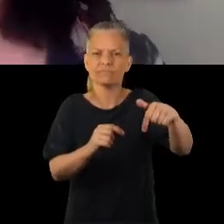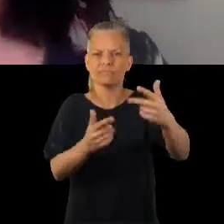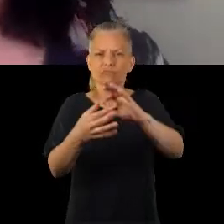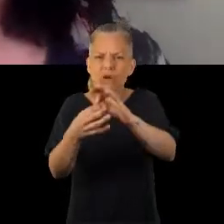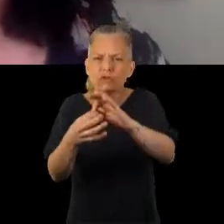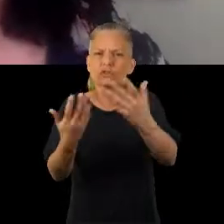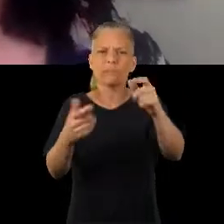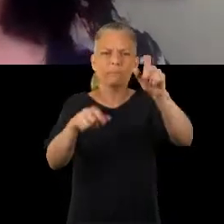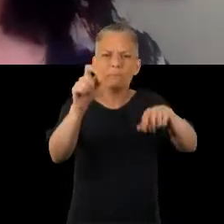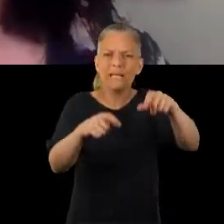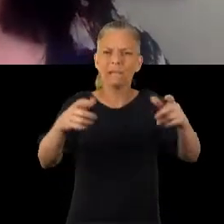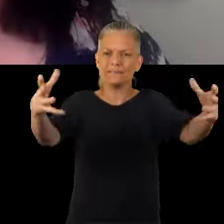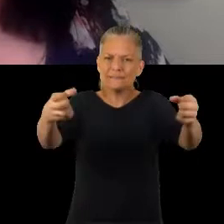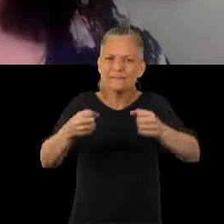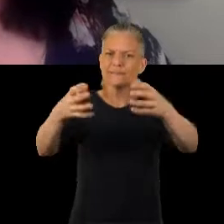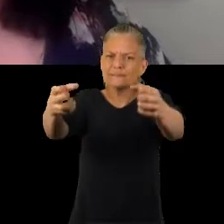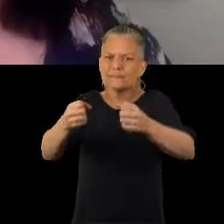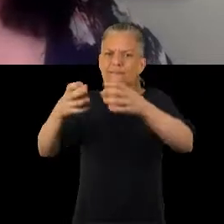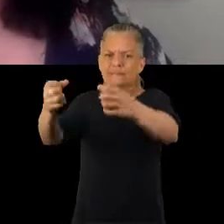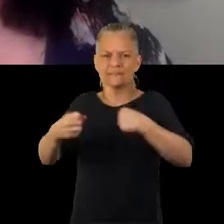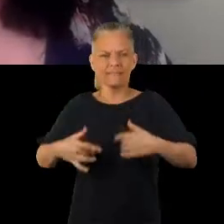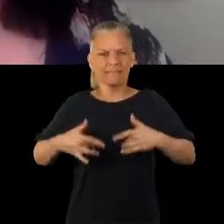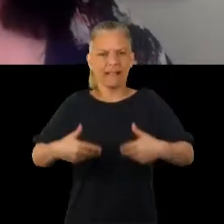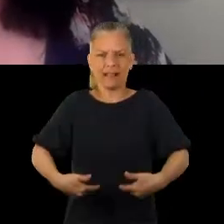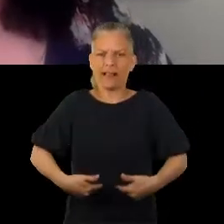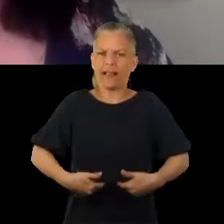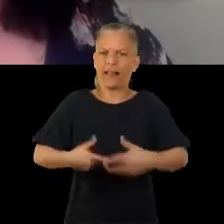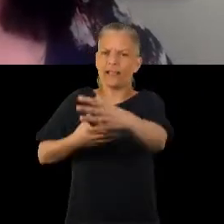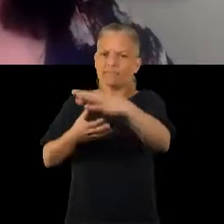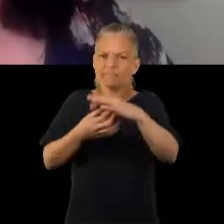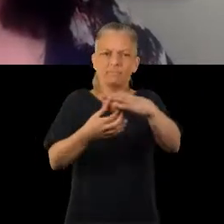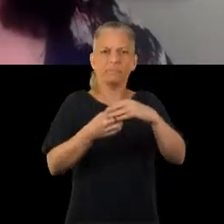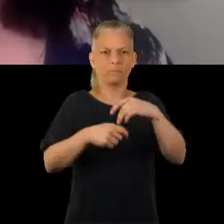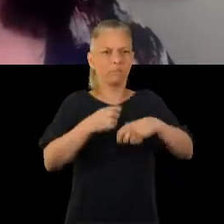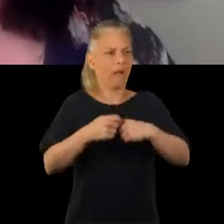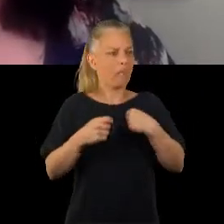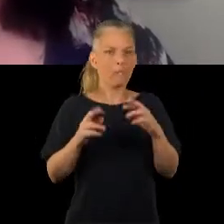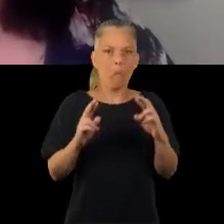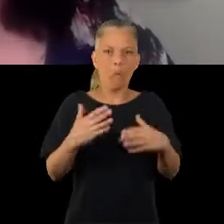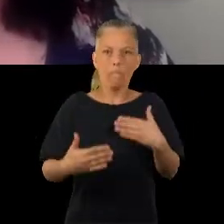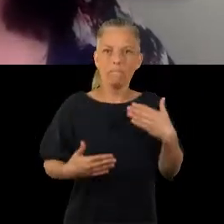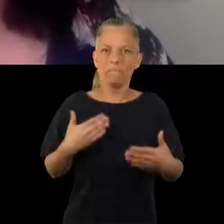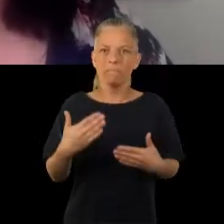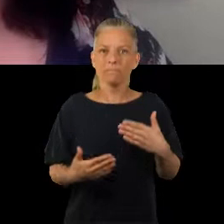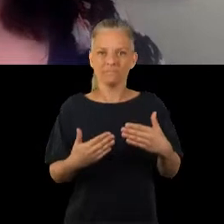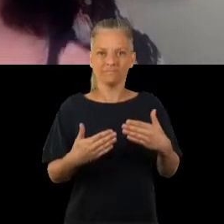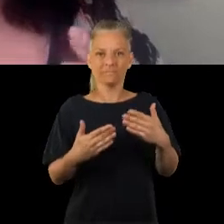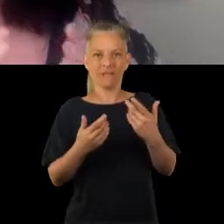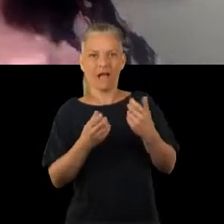like I think our communities have a lot of answers for people’s struggles and I feel they’re often disempowered by feeling like they don’t have the expertise and there